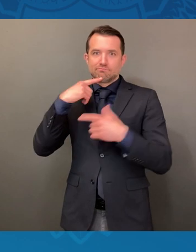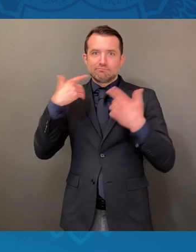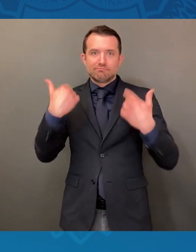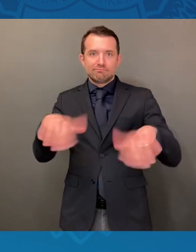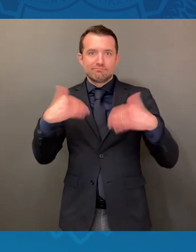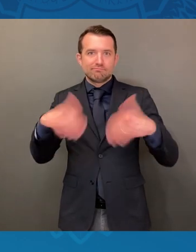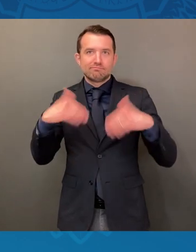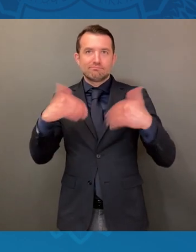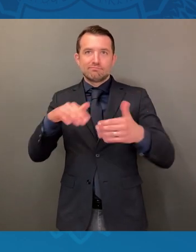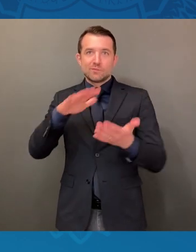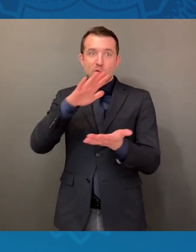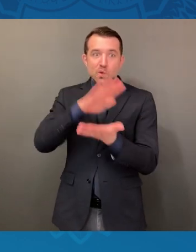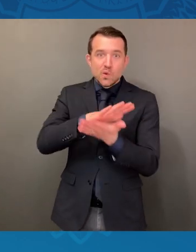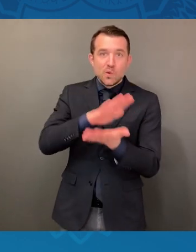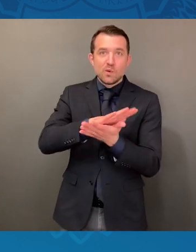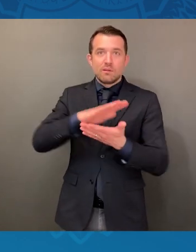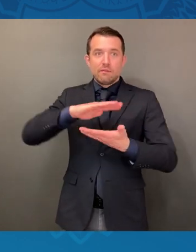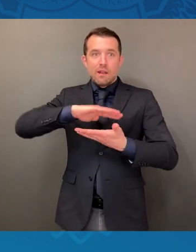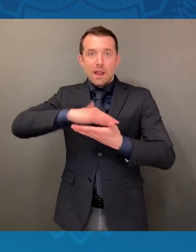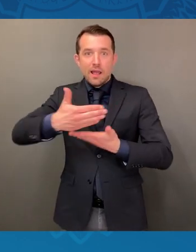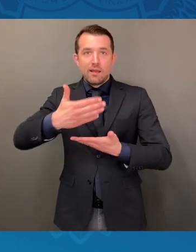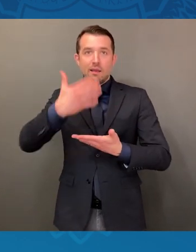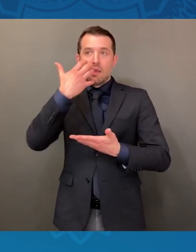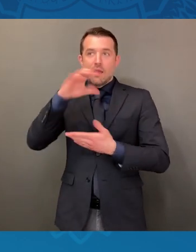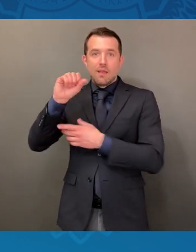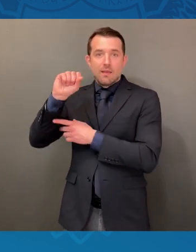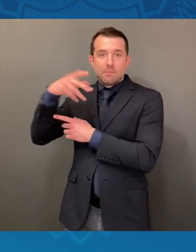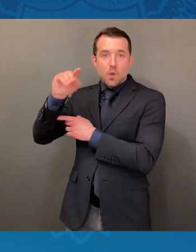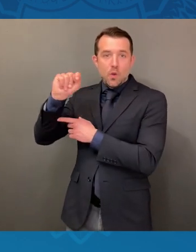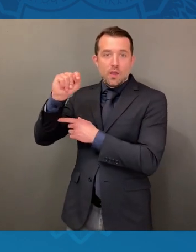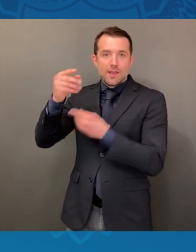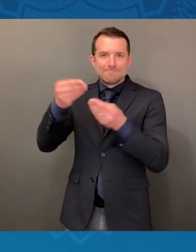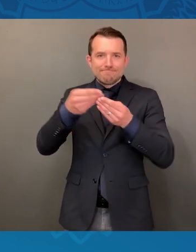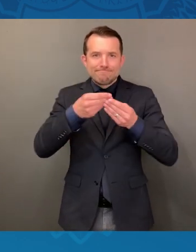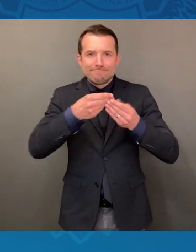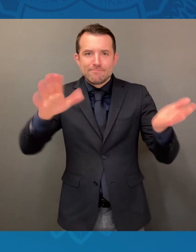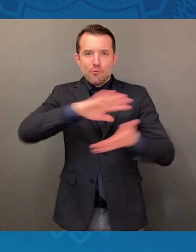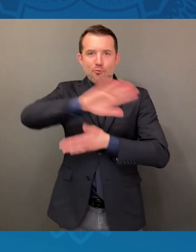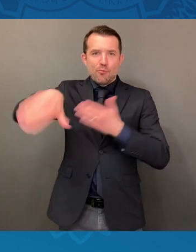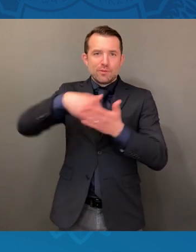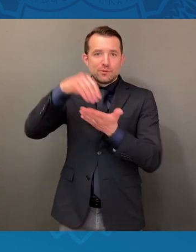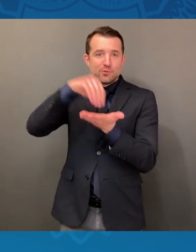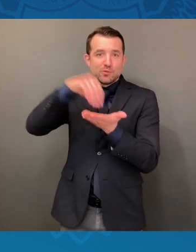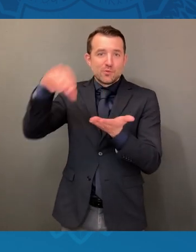The execution of virtual learning in our parish was very difficult due to many students living in rural areas.